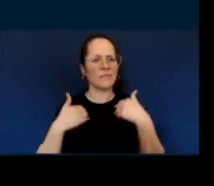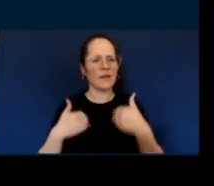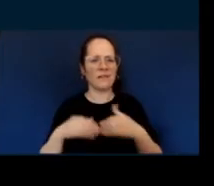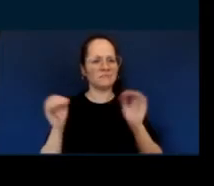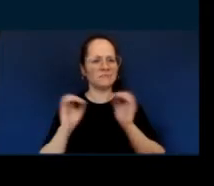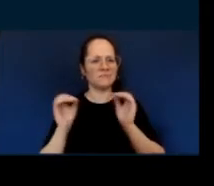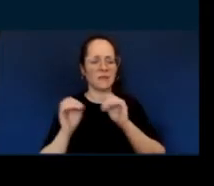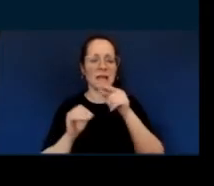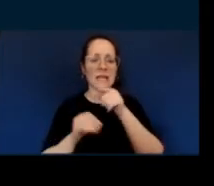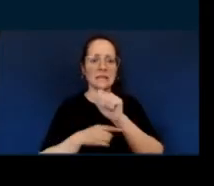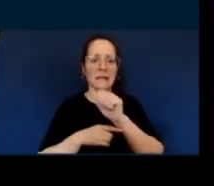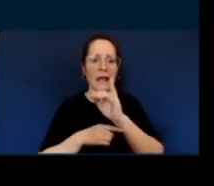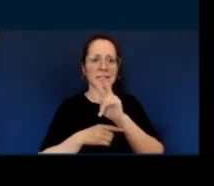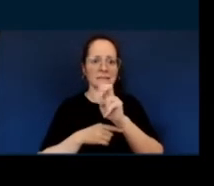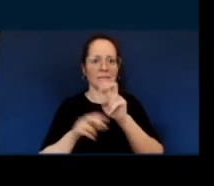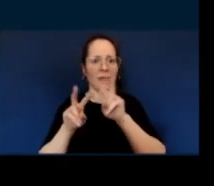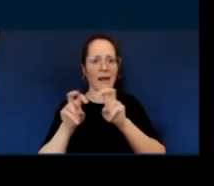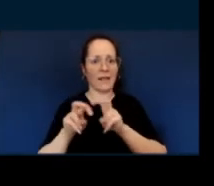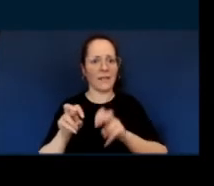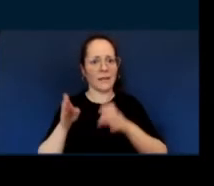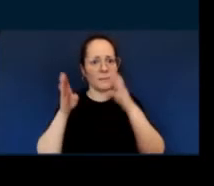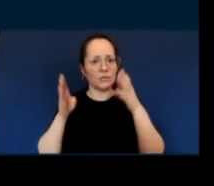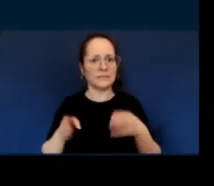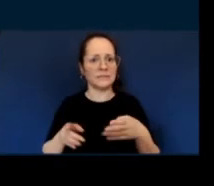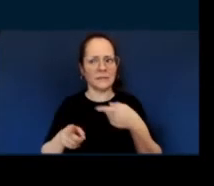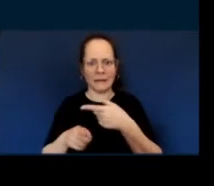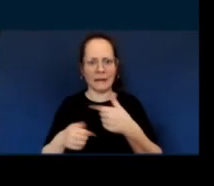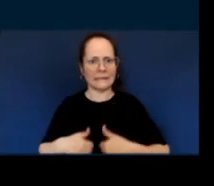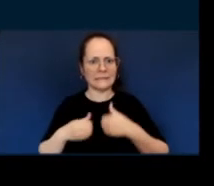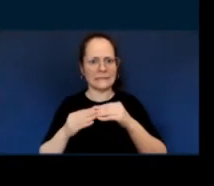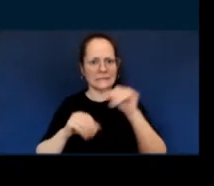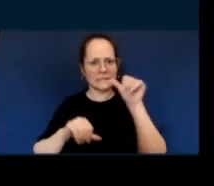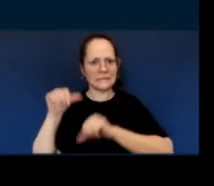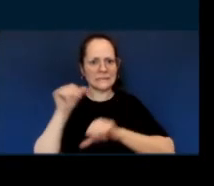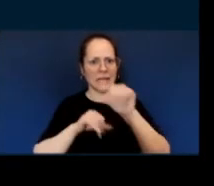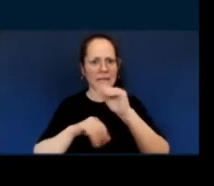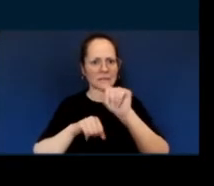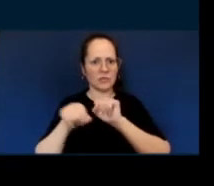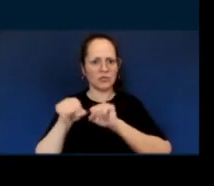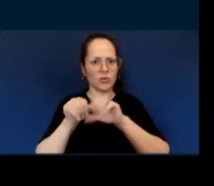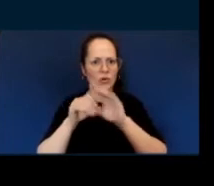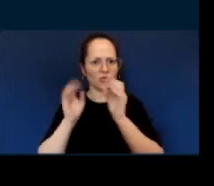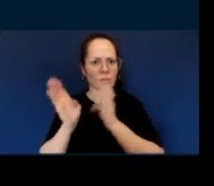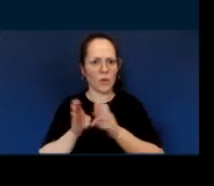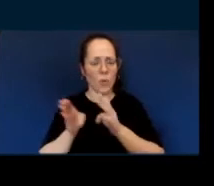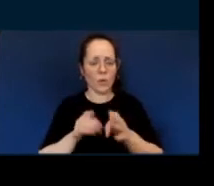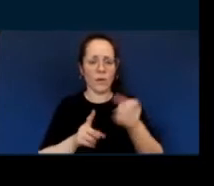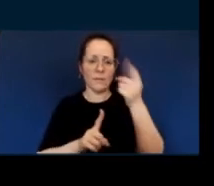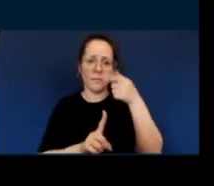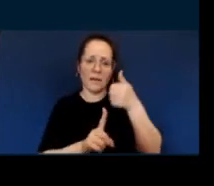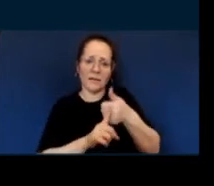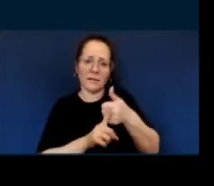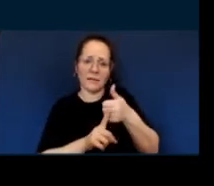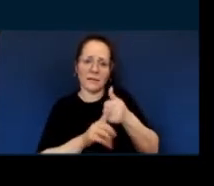ACTIVE ANALYTIC PARTICIPANT AND HE EXISTS IN THE WORLD OF SCIENCE, STRUCTURE AND ORDER, SHE HOWEVER, IN CONTRAST IS